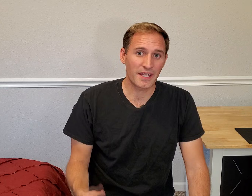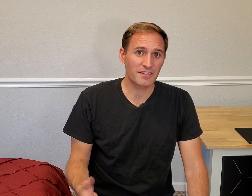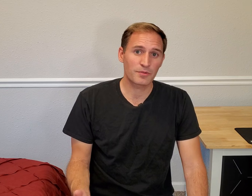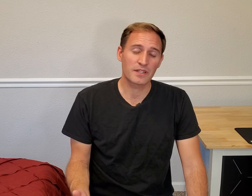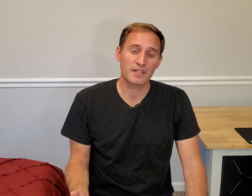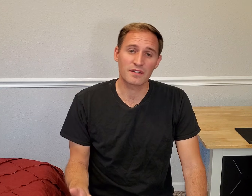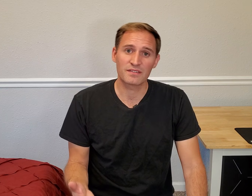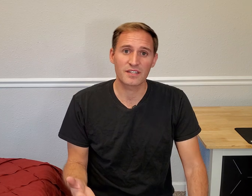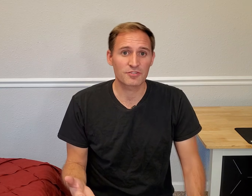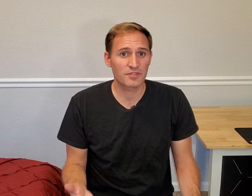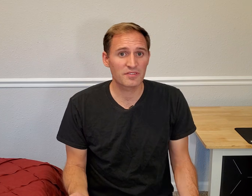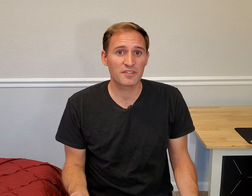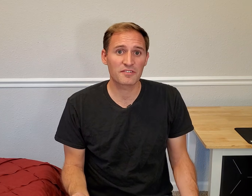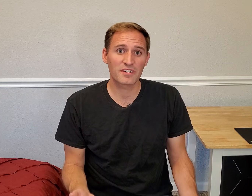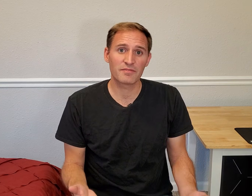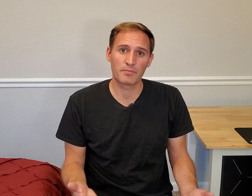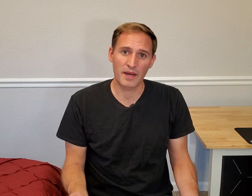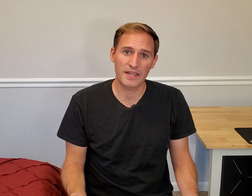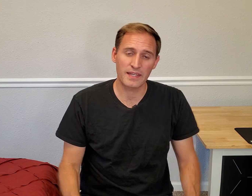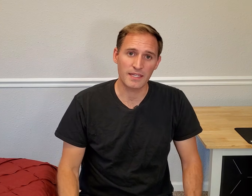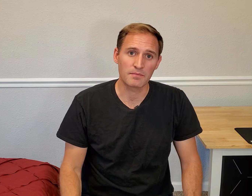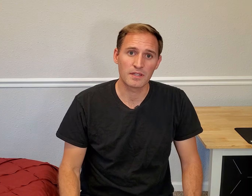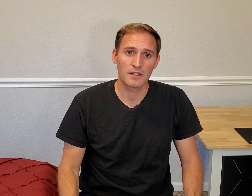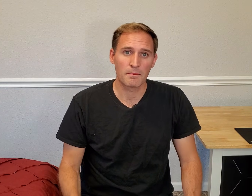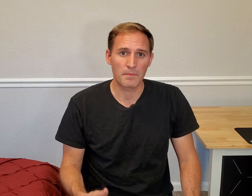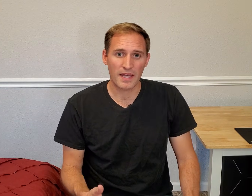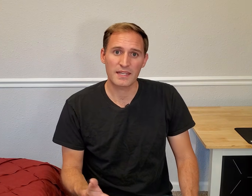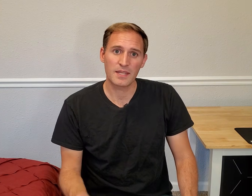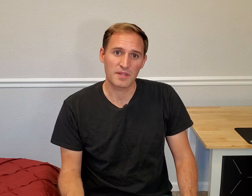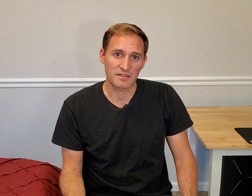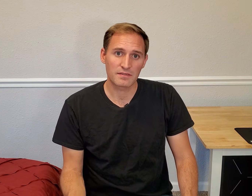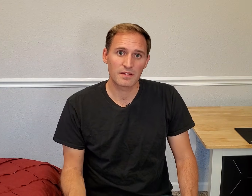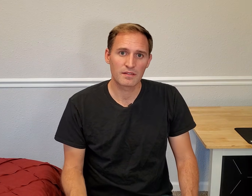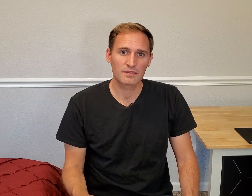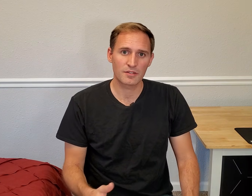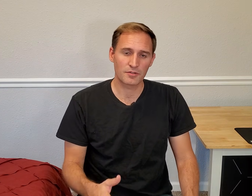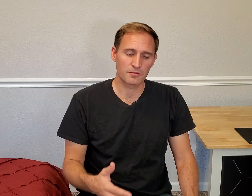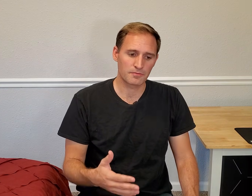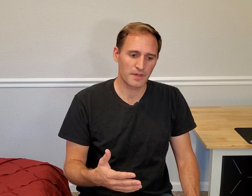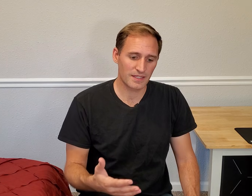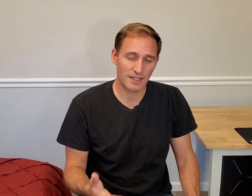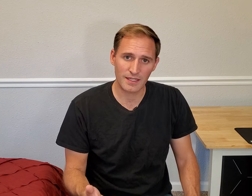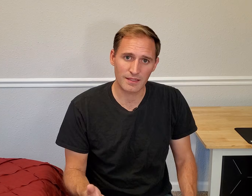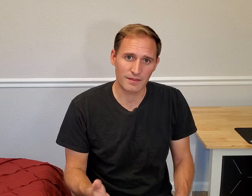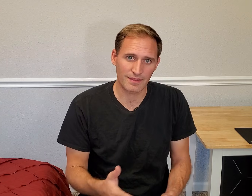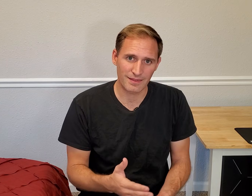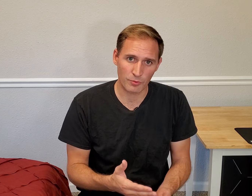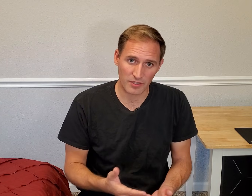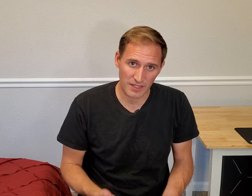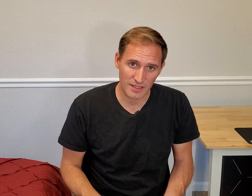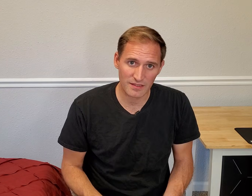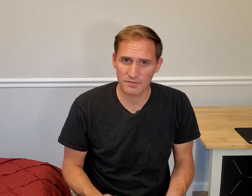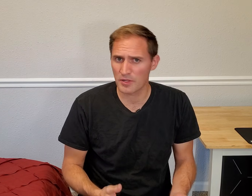So the next one is introducing yourself by name my name is so again the word is we